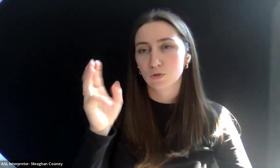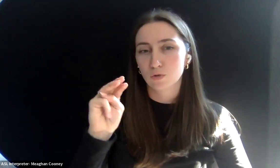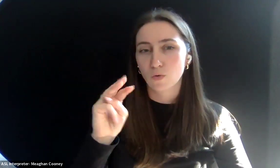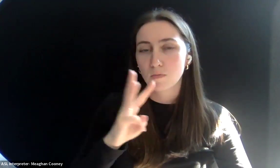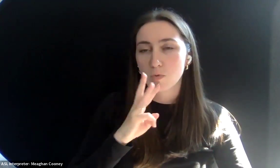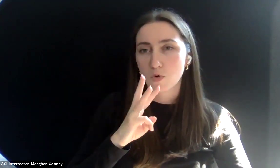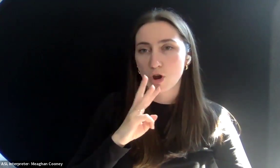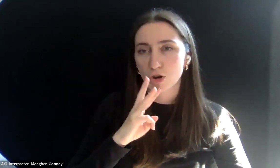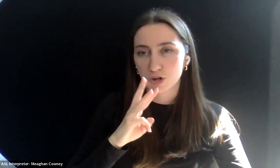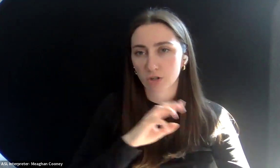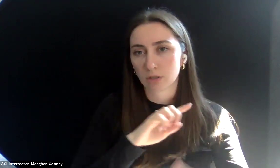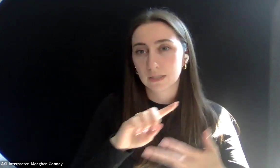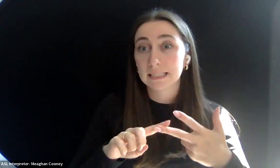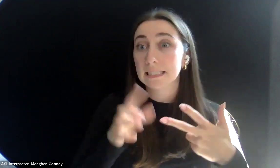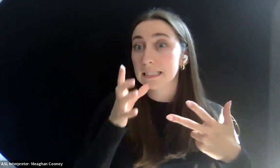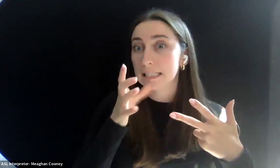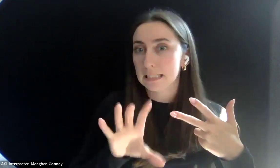So I will address those in turn here.